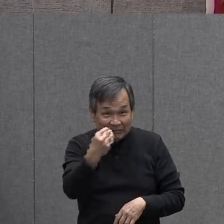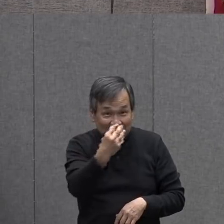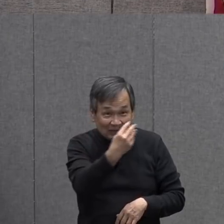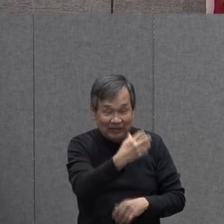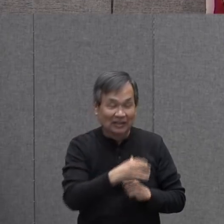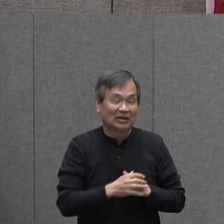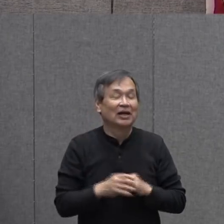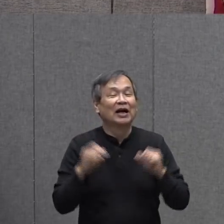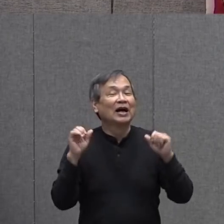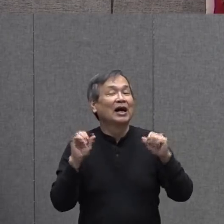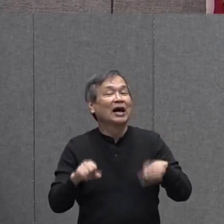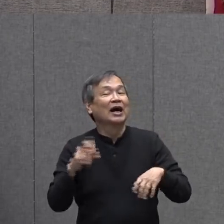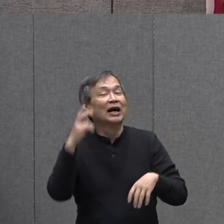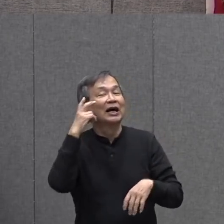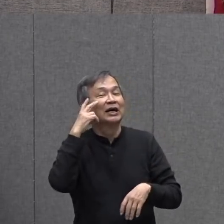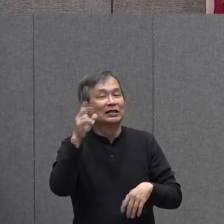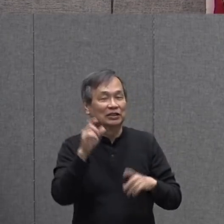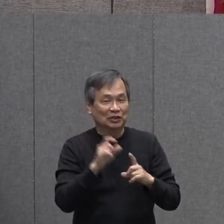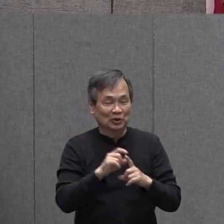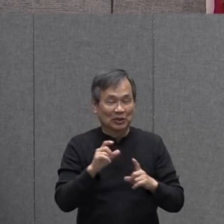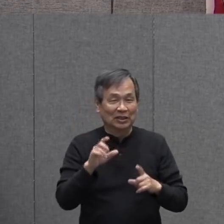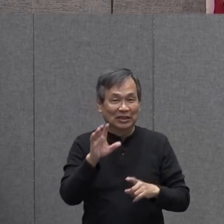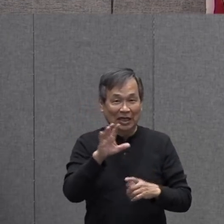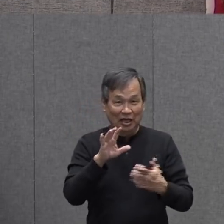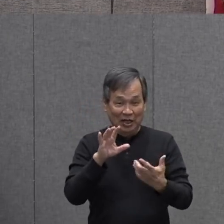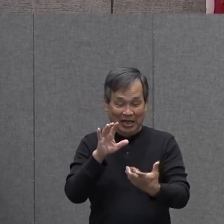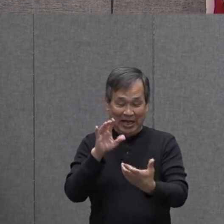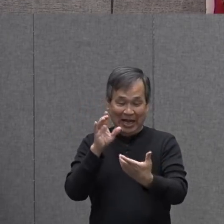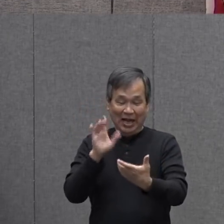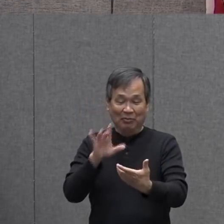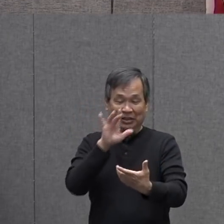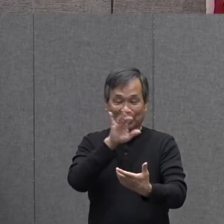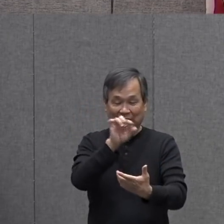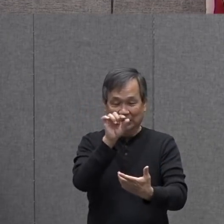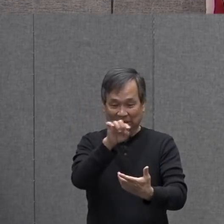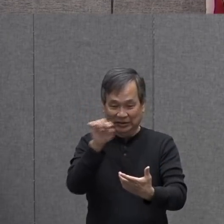I see some words. The buttons here, this was to push next, (game clicks)